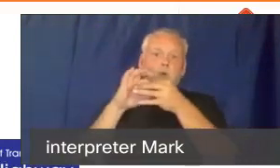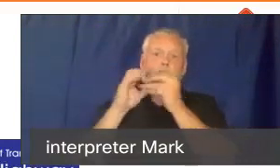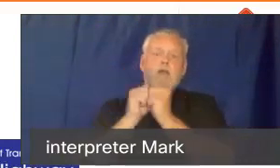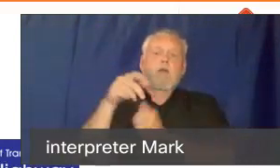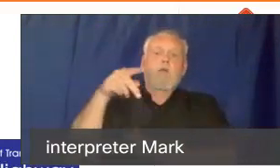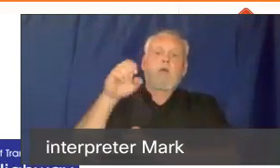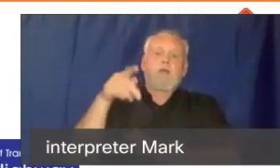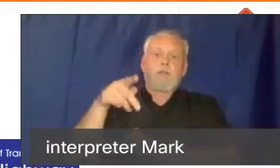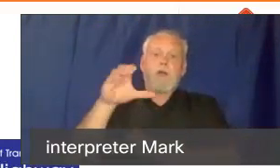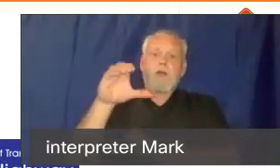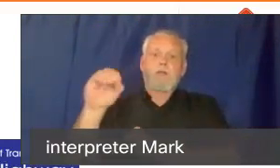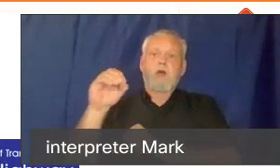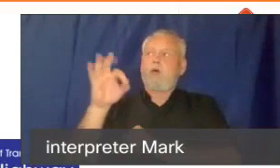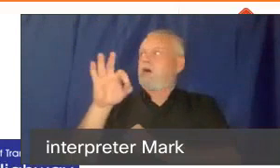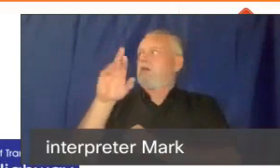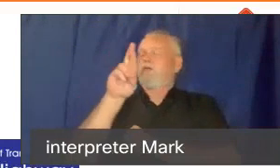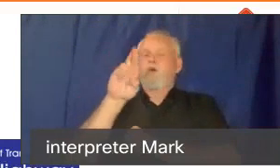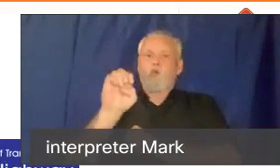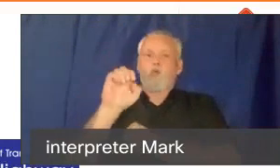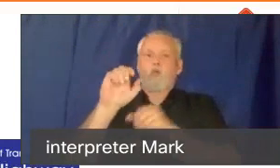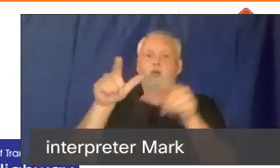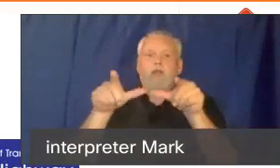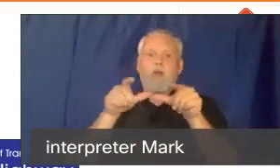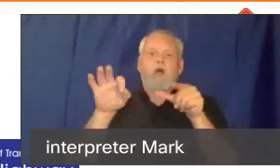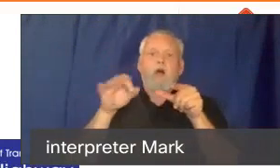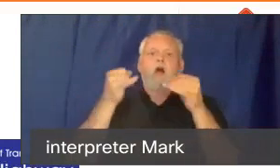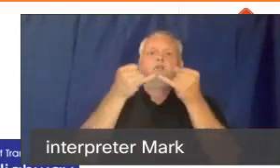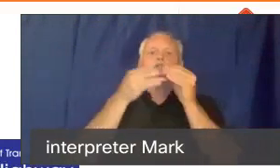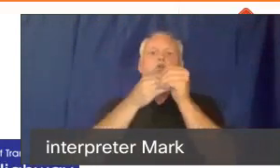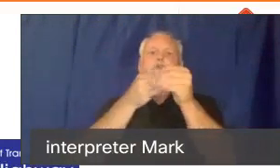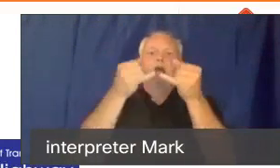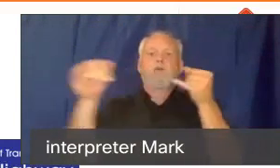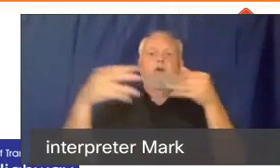Relocation of those guy wires, uh, out of outside of the trail envelope.